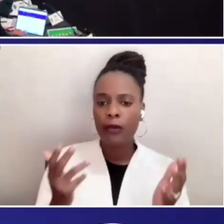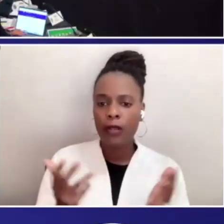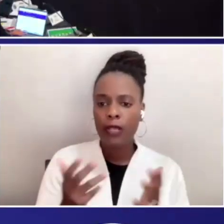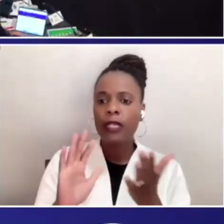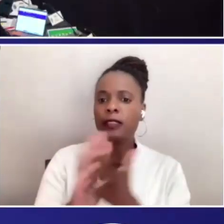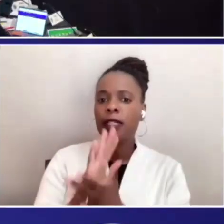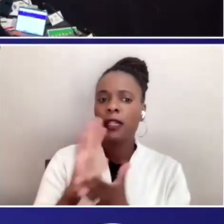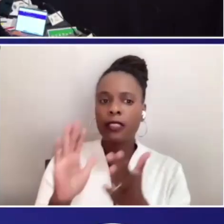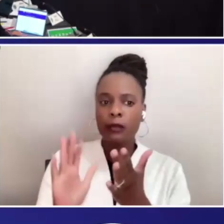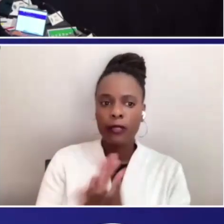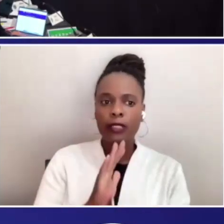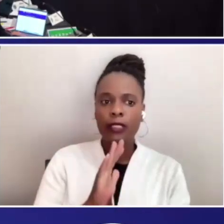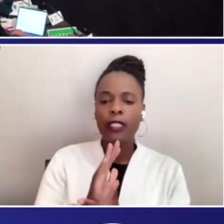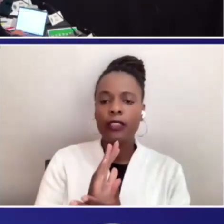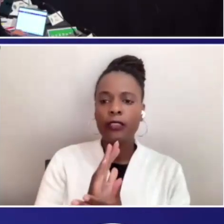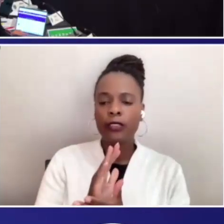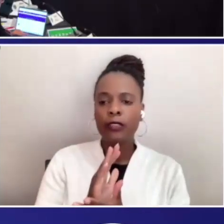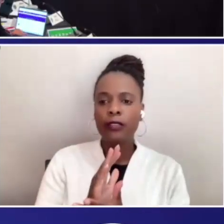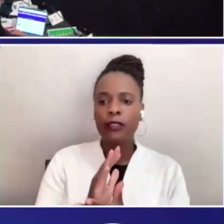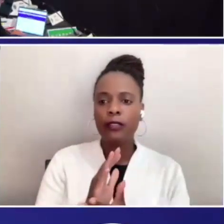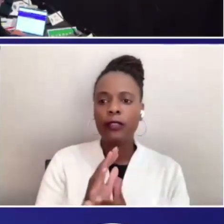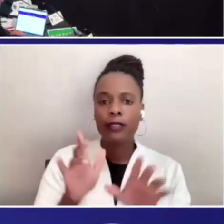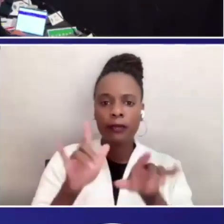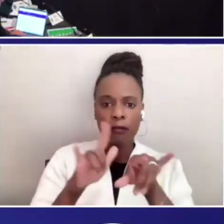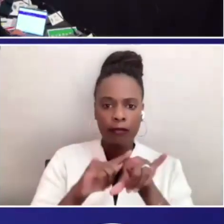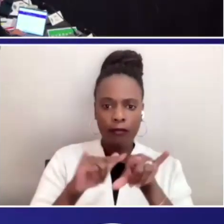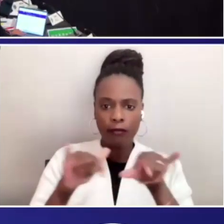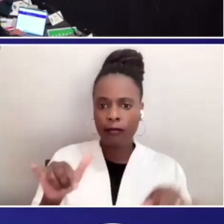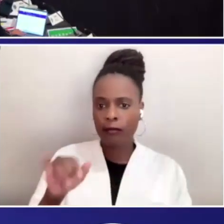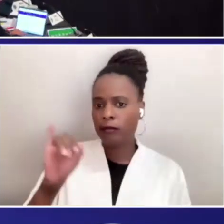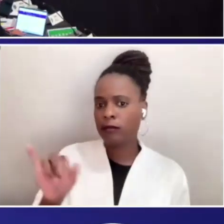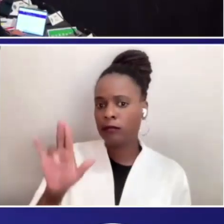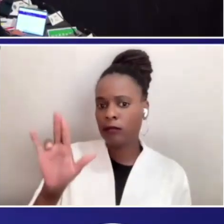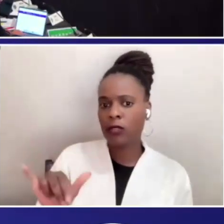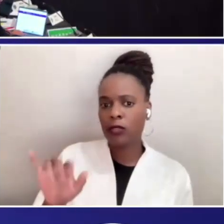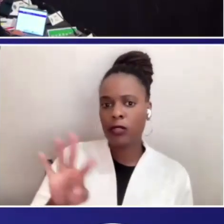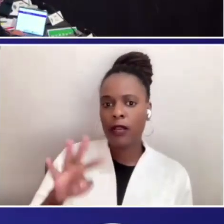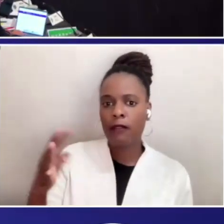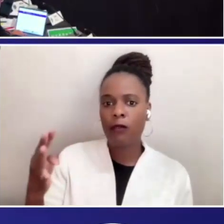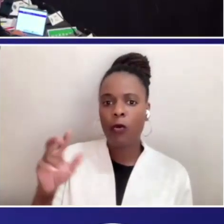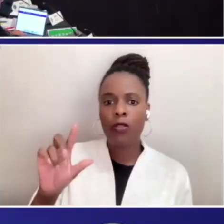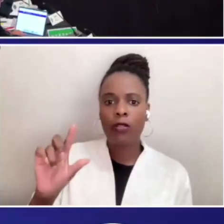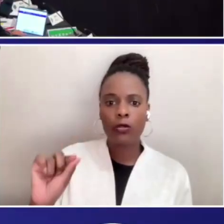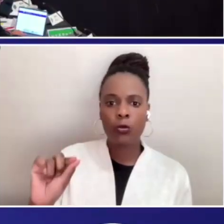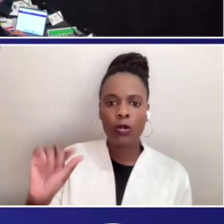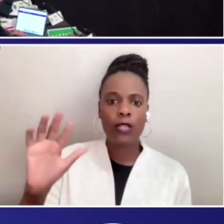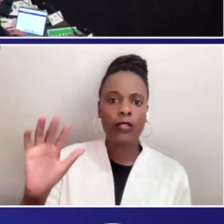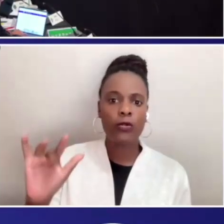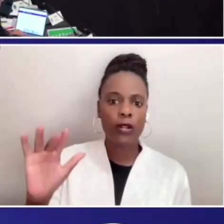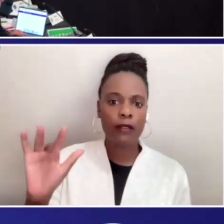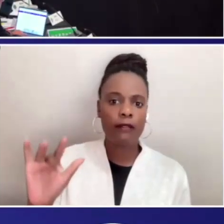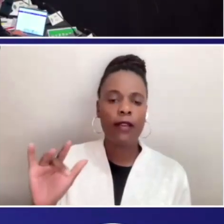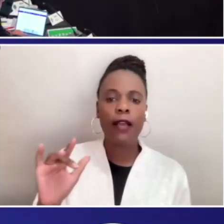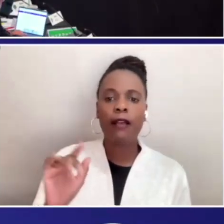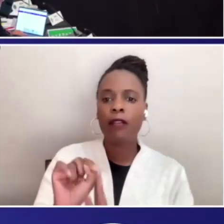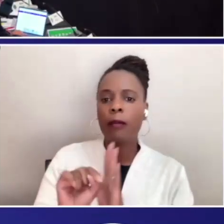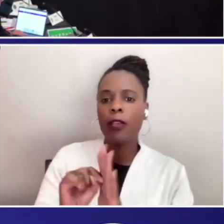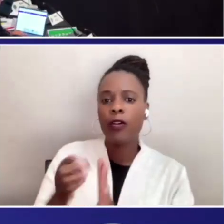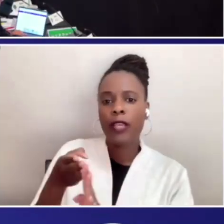contemporaneous with the July 4, 2025 period and before, not after the fact.